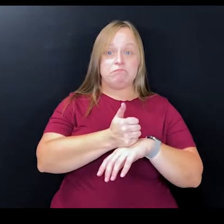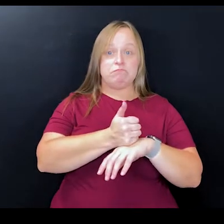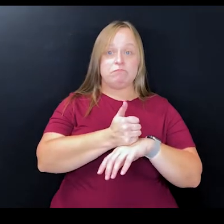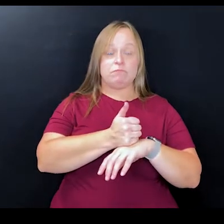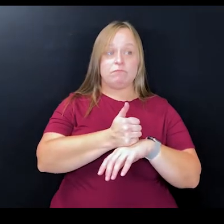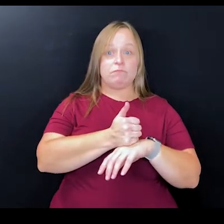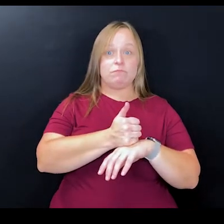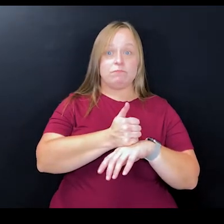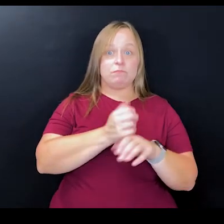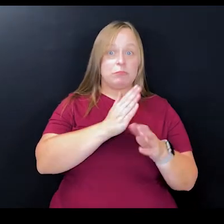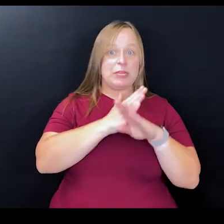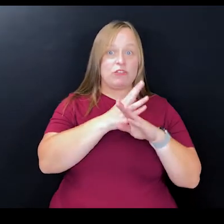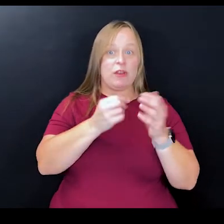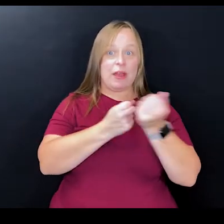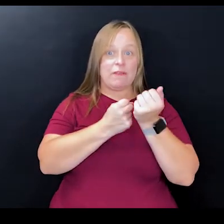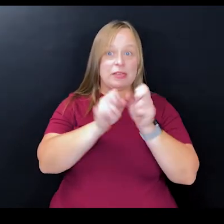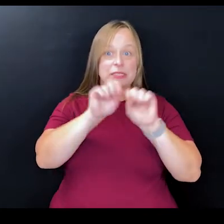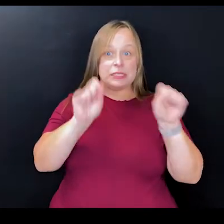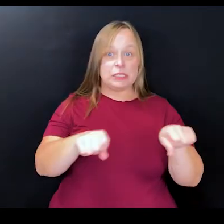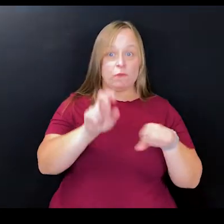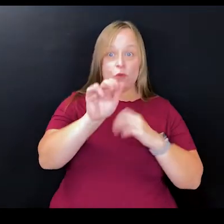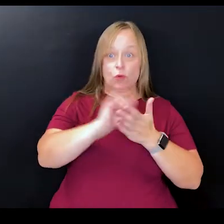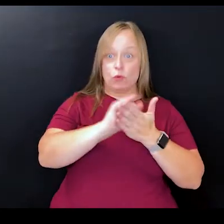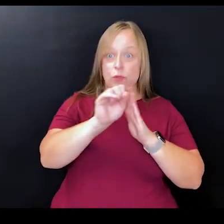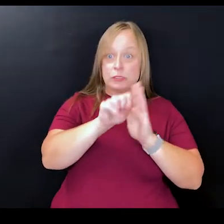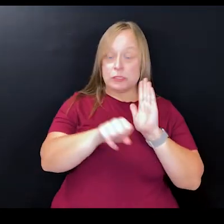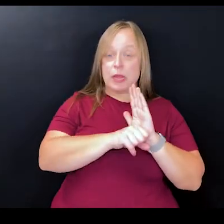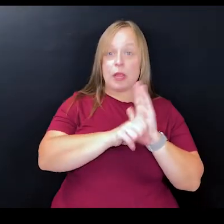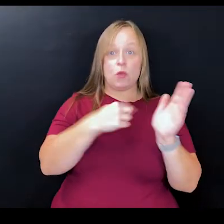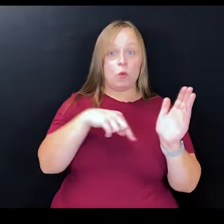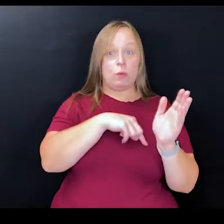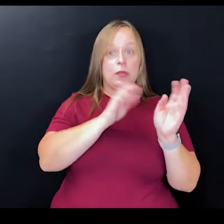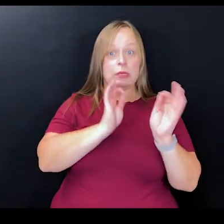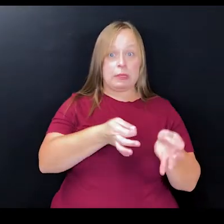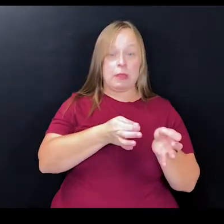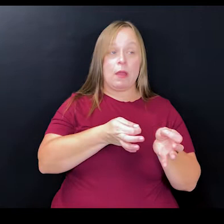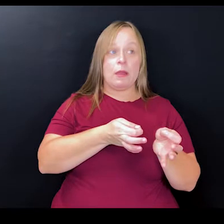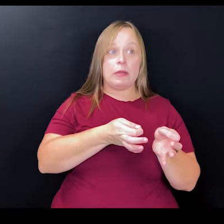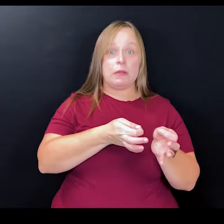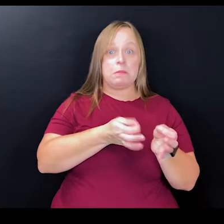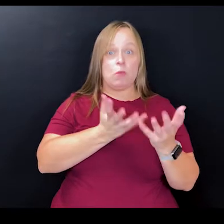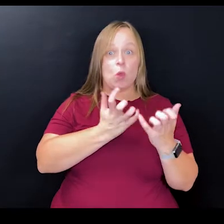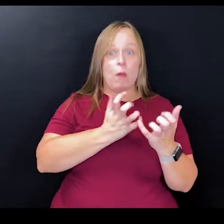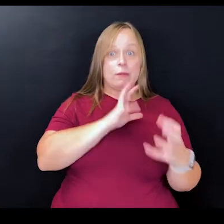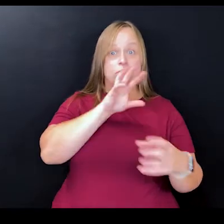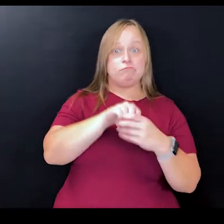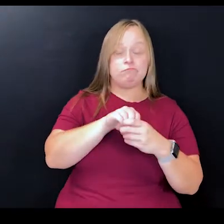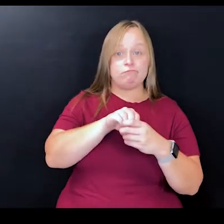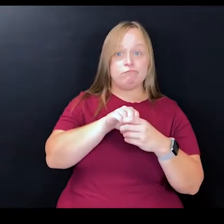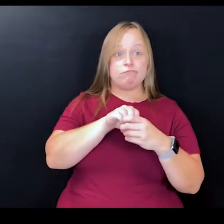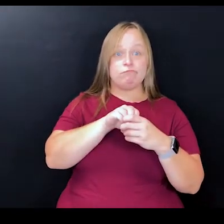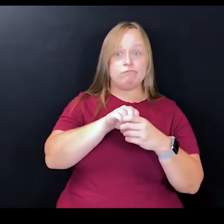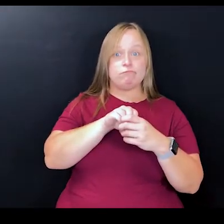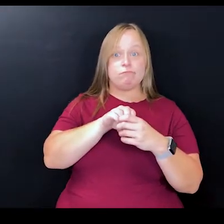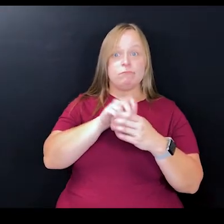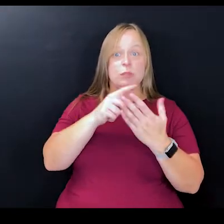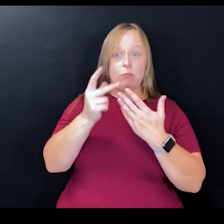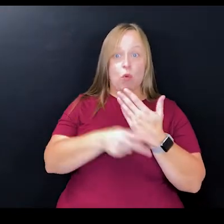the protection and advocacy system for New York State, we decided that we wanted to expand the program.